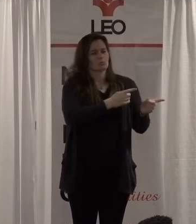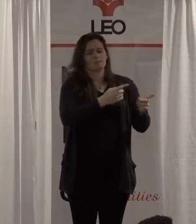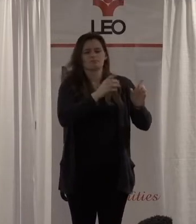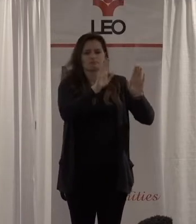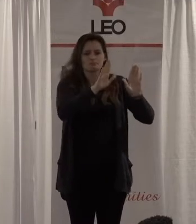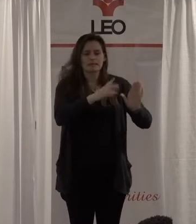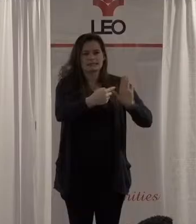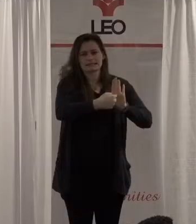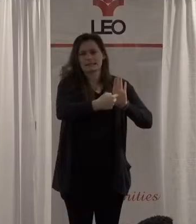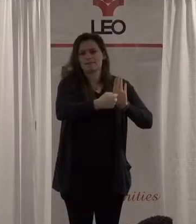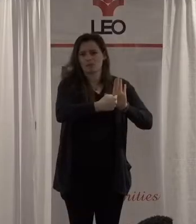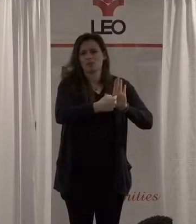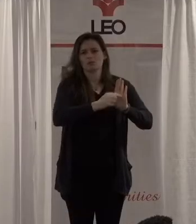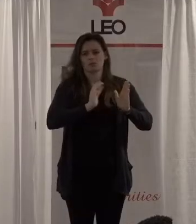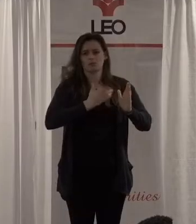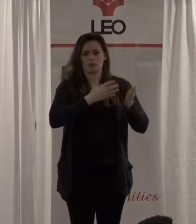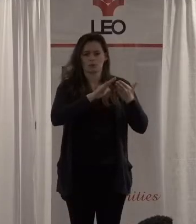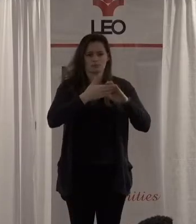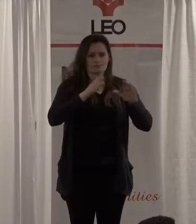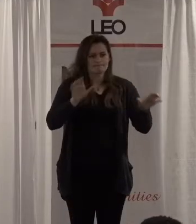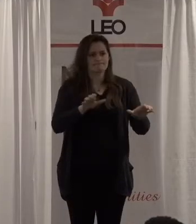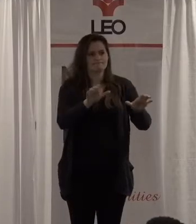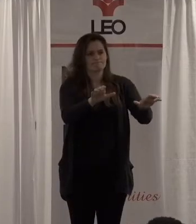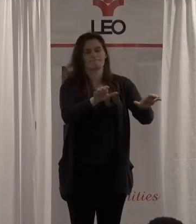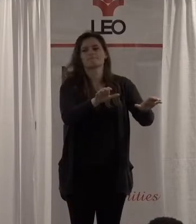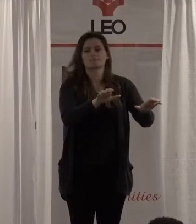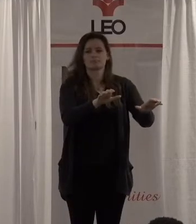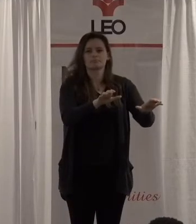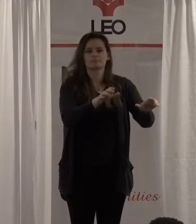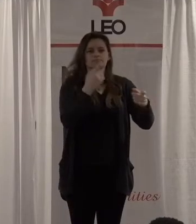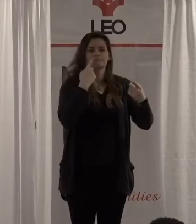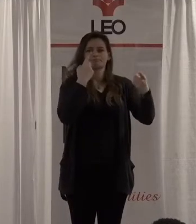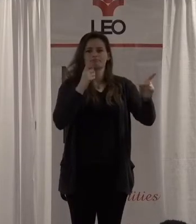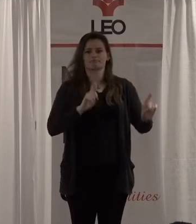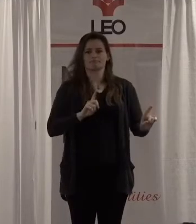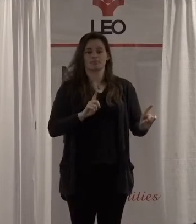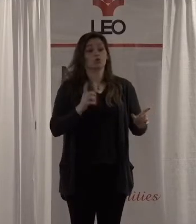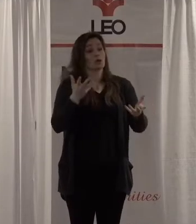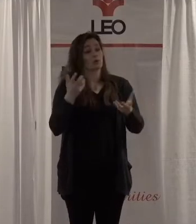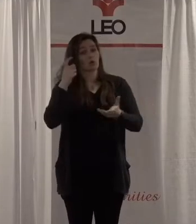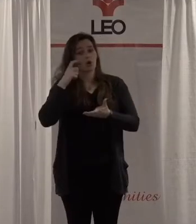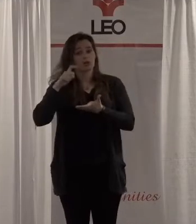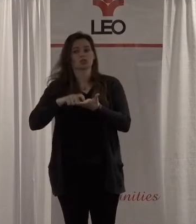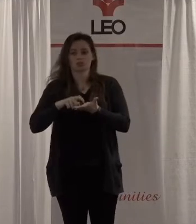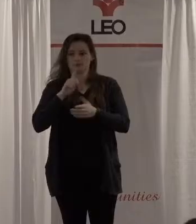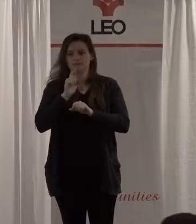AND I WANT TO ACKNOWLEDGE ALSO THAT WE ARE ON MI'KMA'KI, THE ANCESTRAL